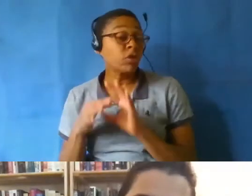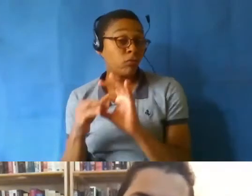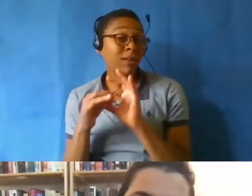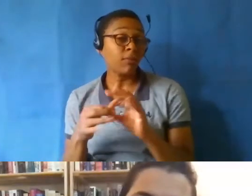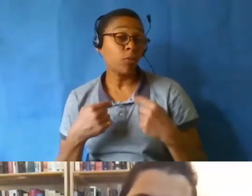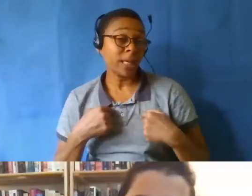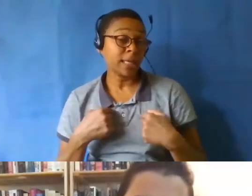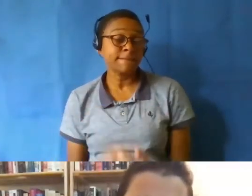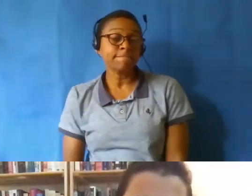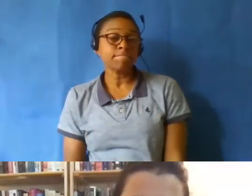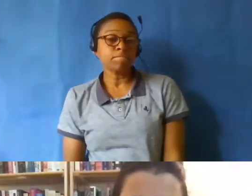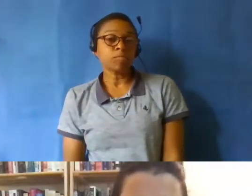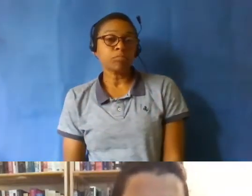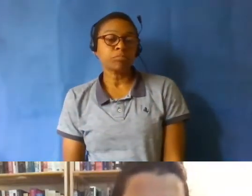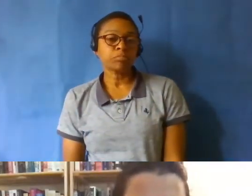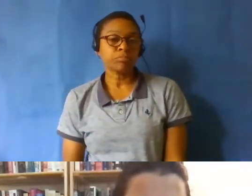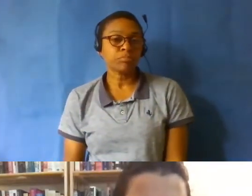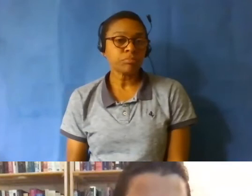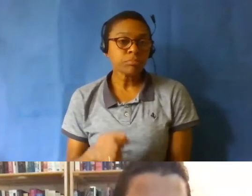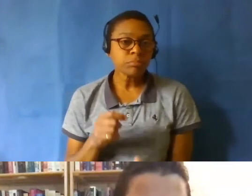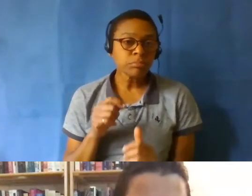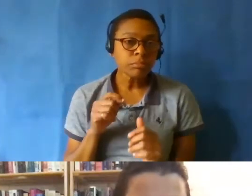like what you're saying about the distortion is also because of the